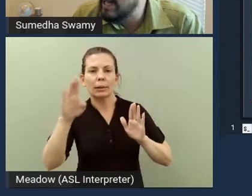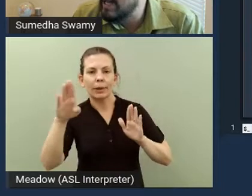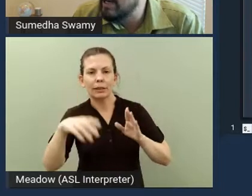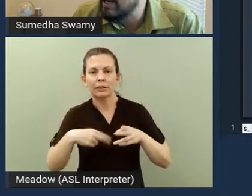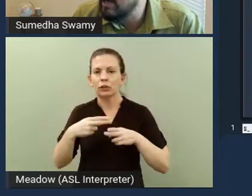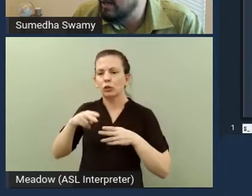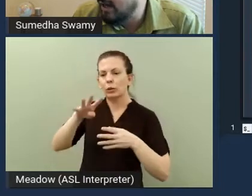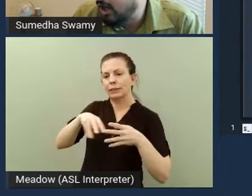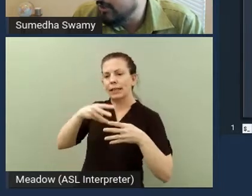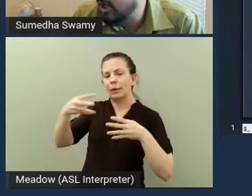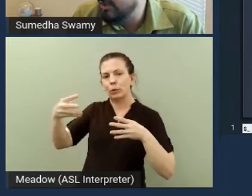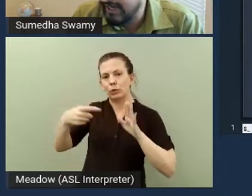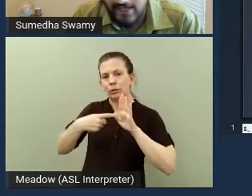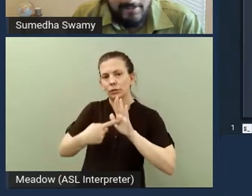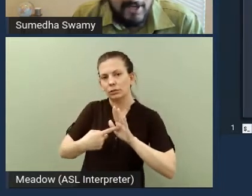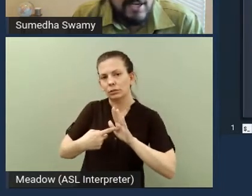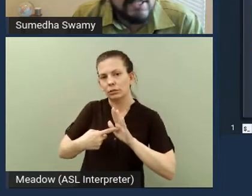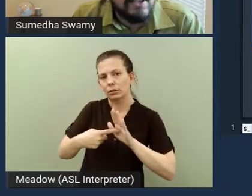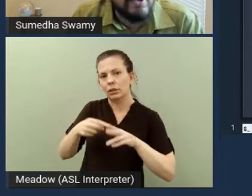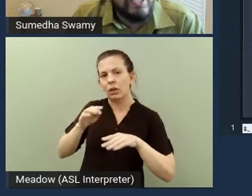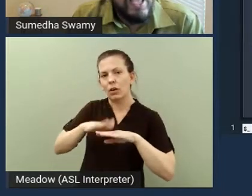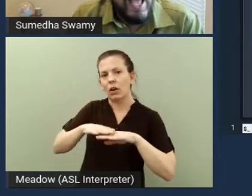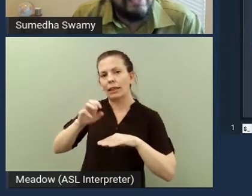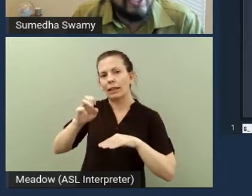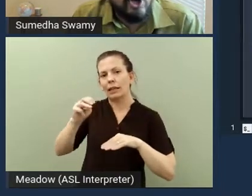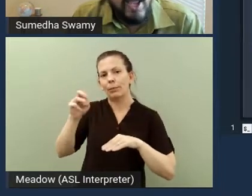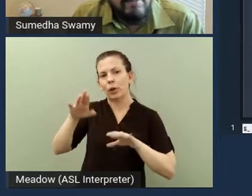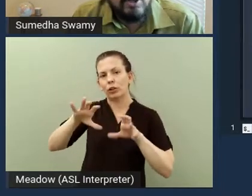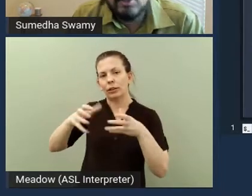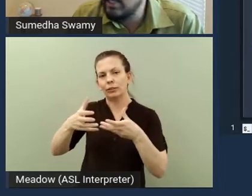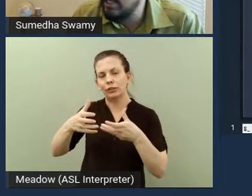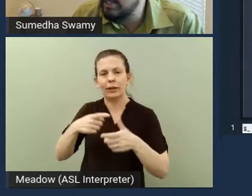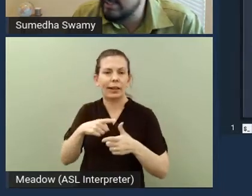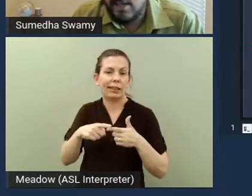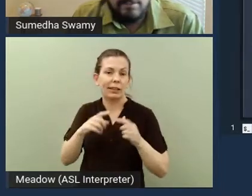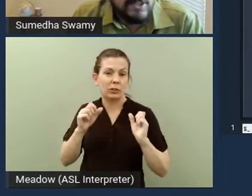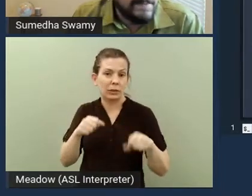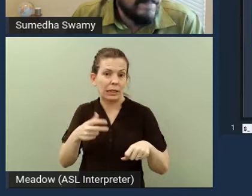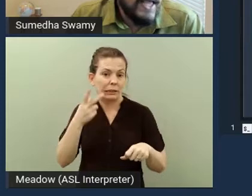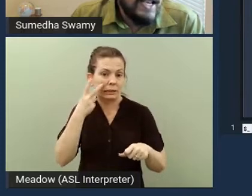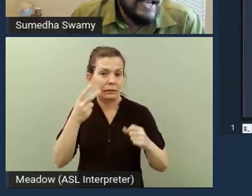that are on that EMR cluster. And then you're able to see these tables.